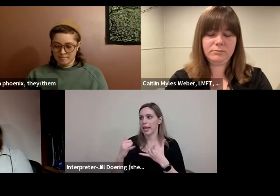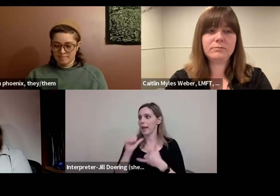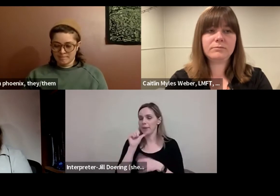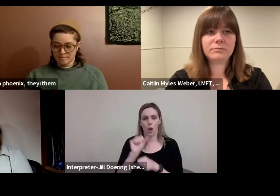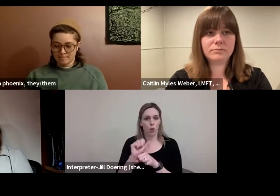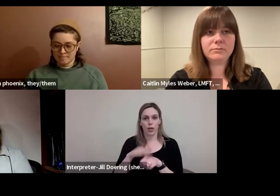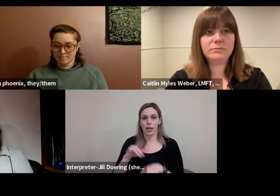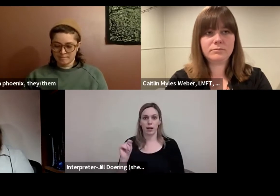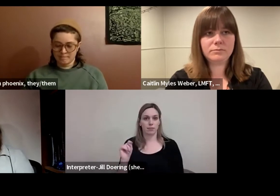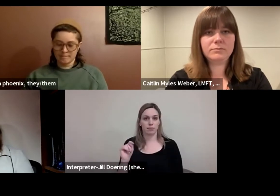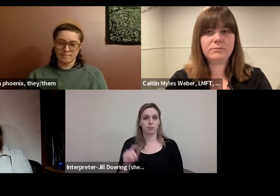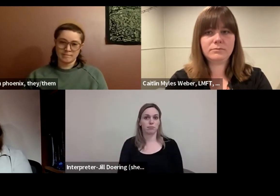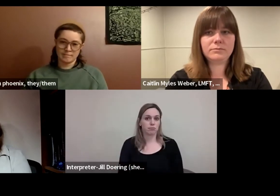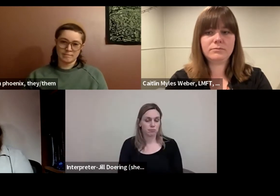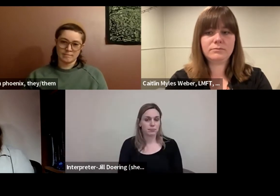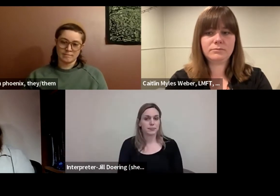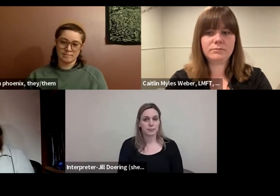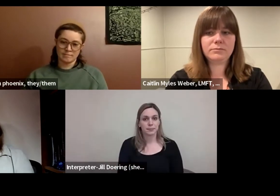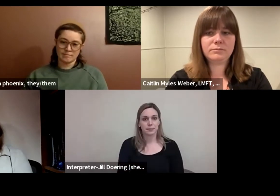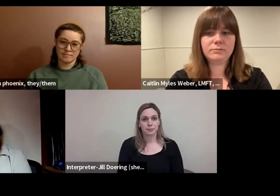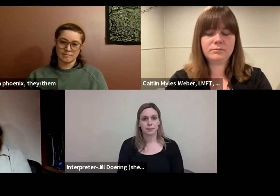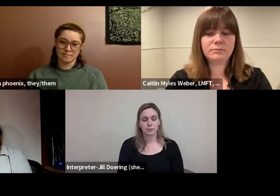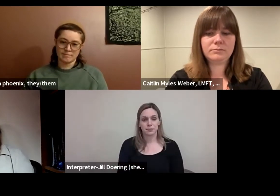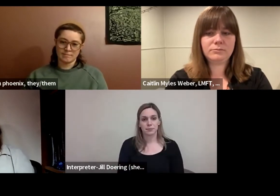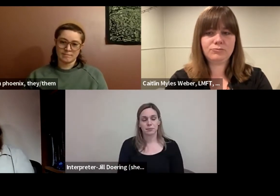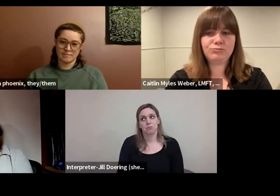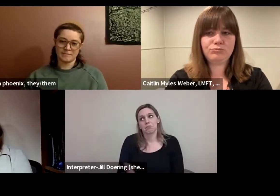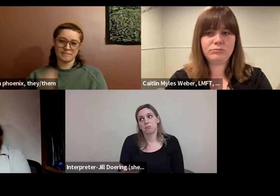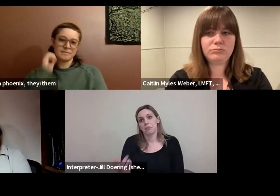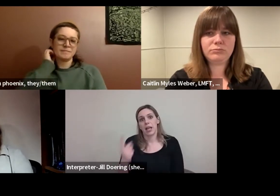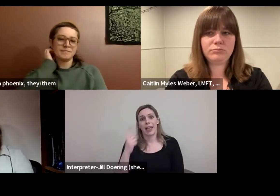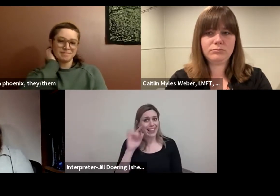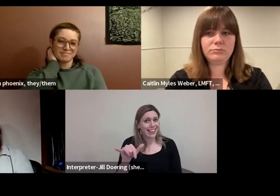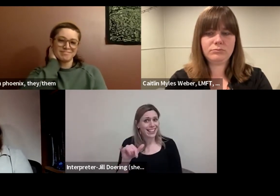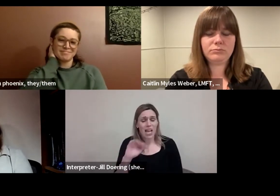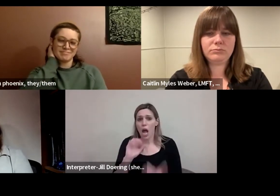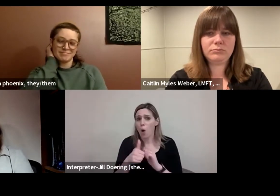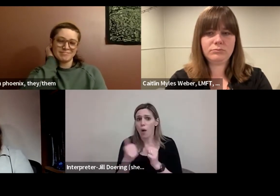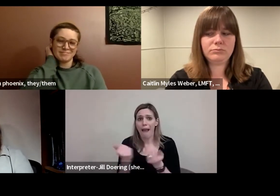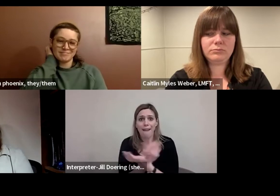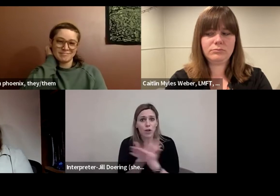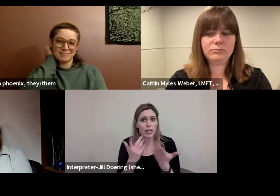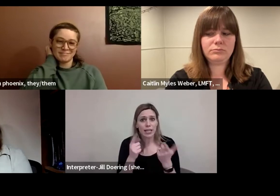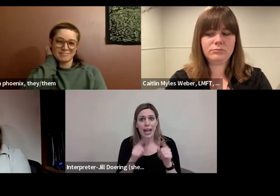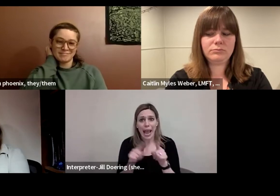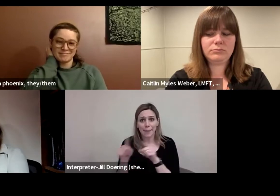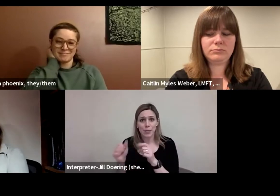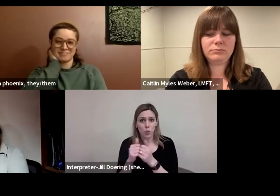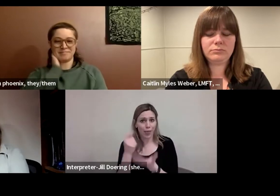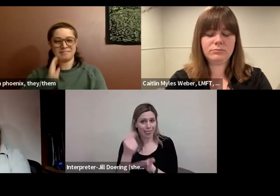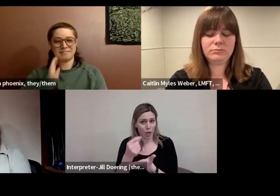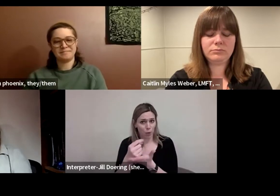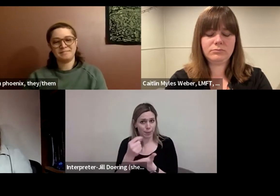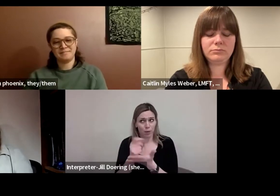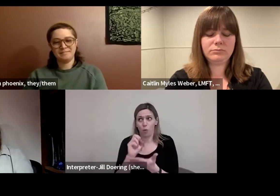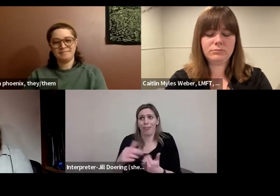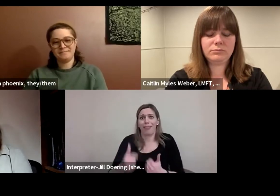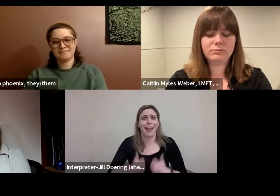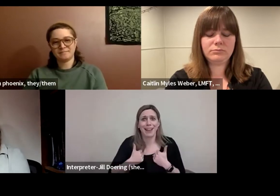Which is kind of how everything has to go in therapy or in life rather, right? Like you can't do it all at once.